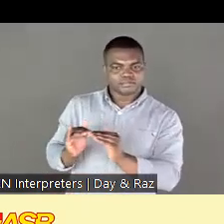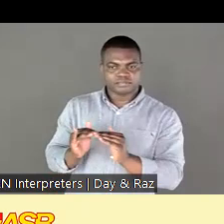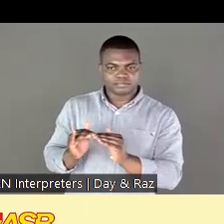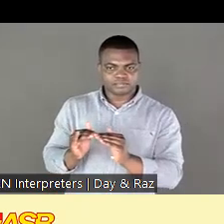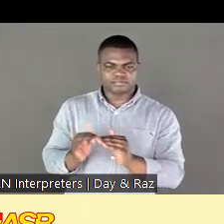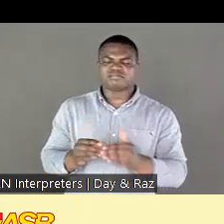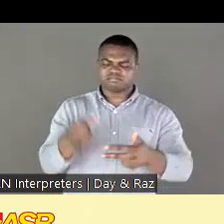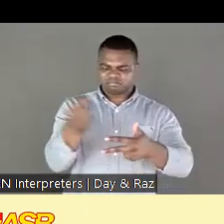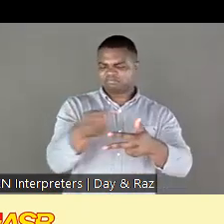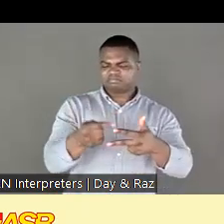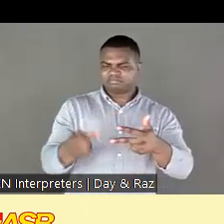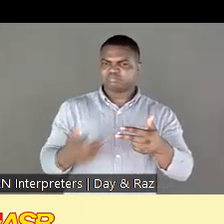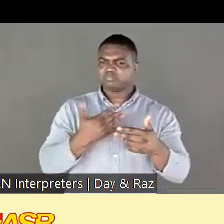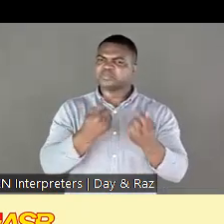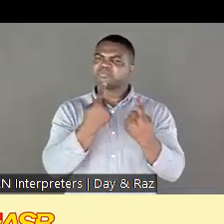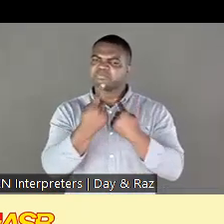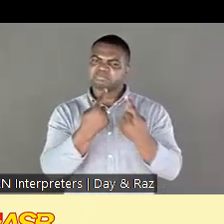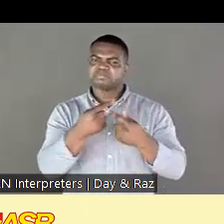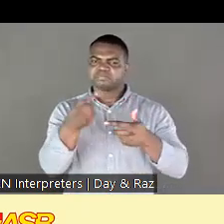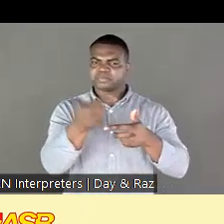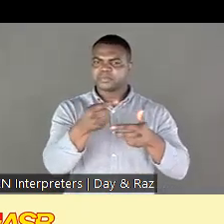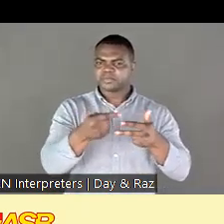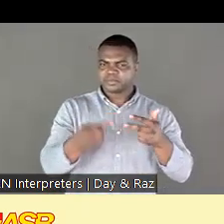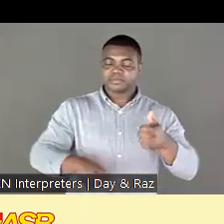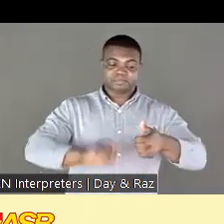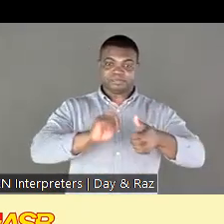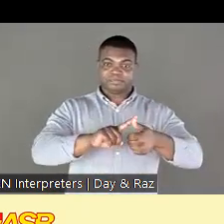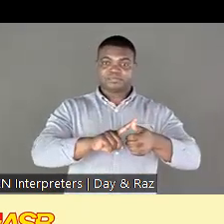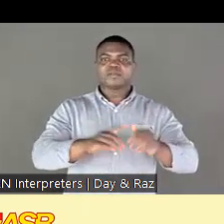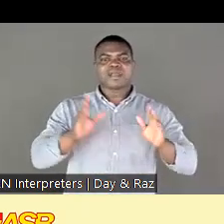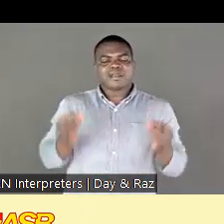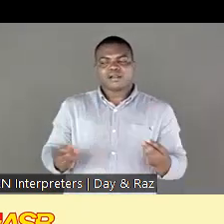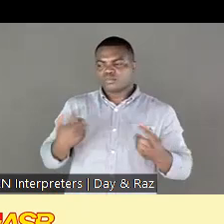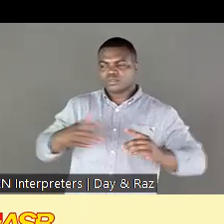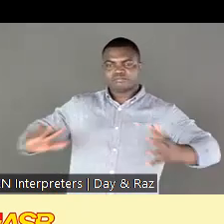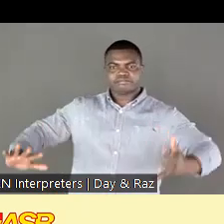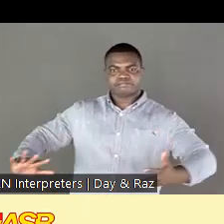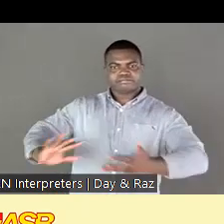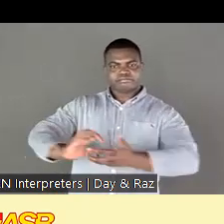Building an equal partnership means that we shift the power to the local OPDs so that they